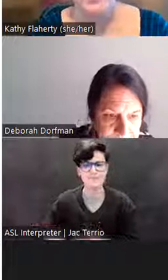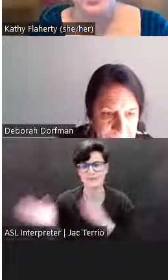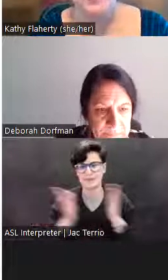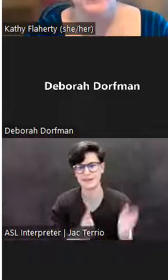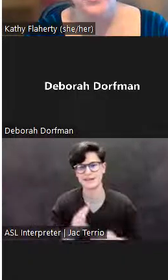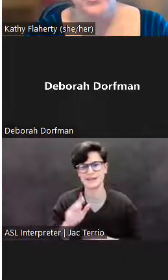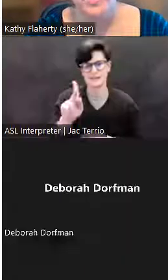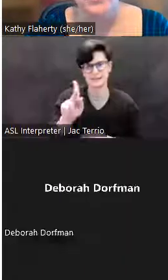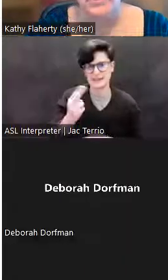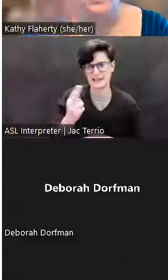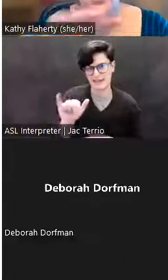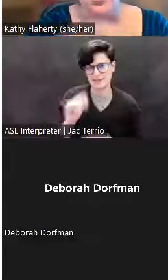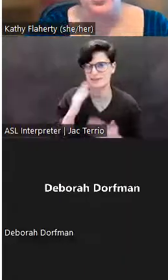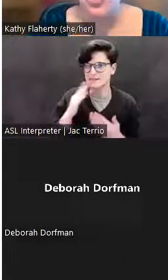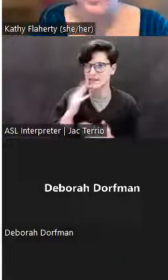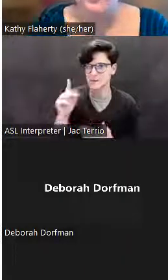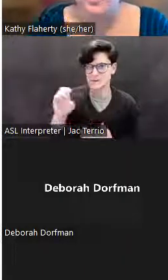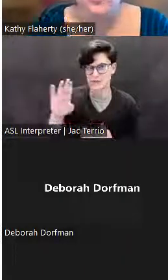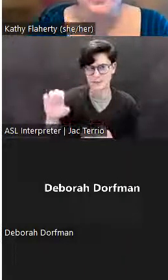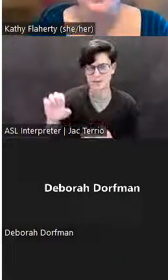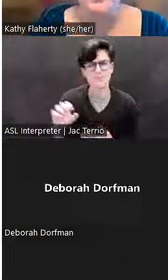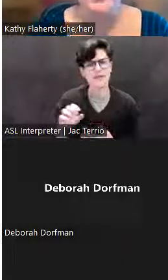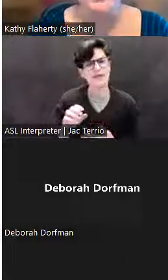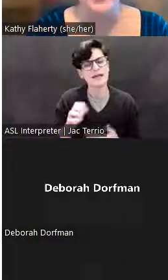just before I really start talking about what's on the next slide.